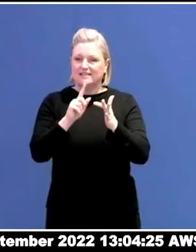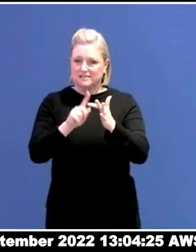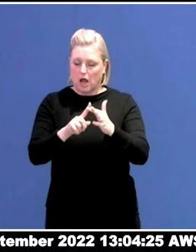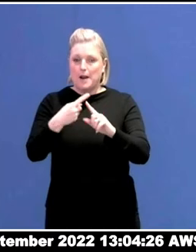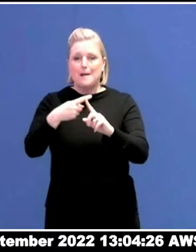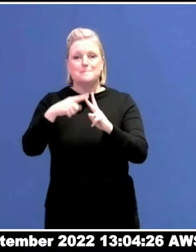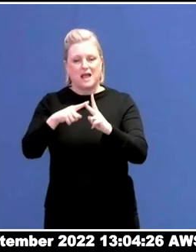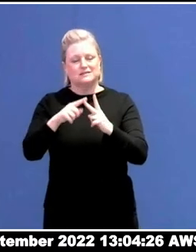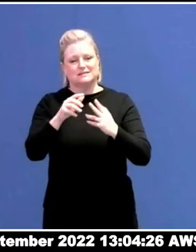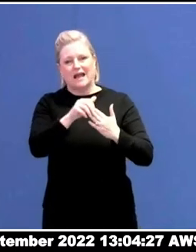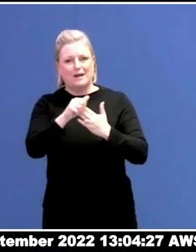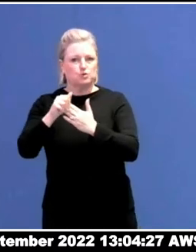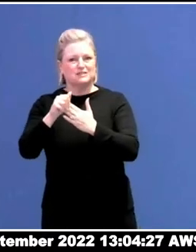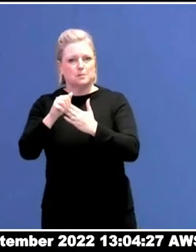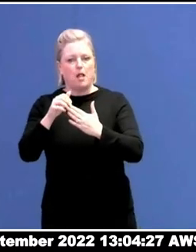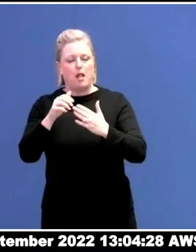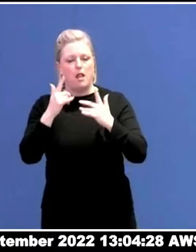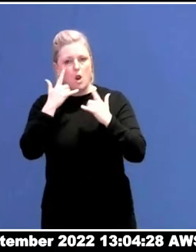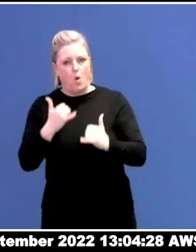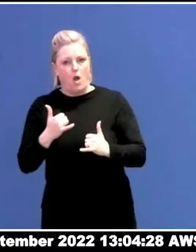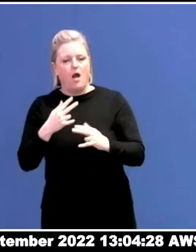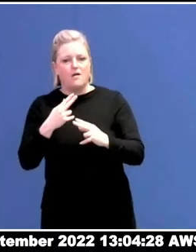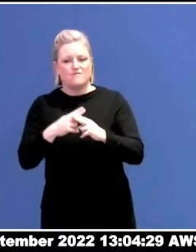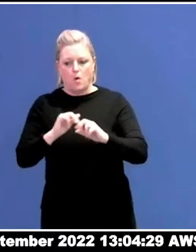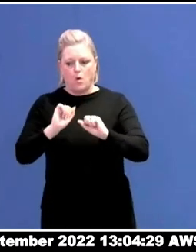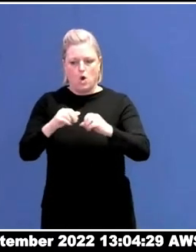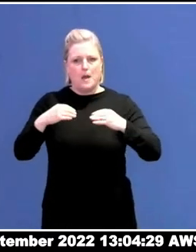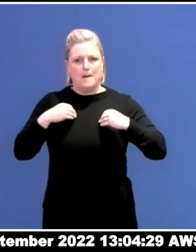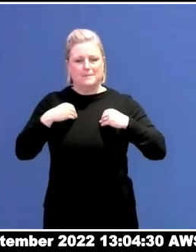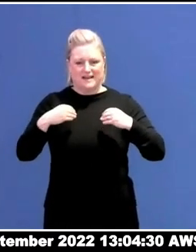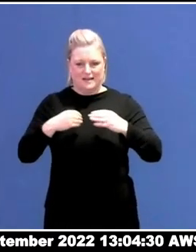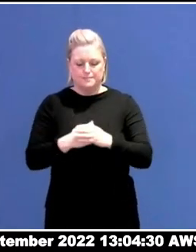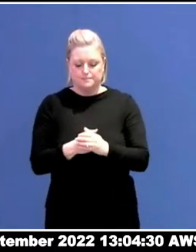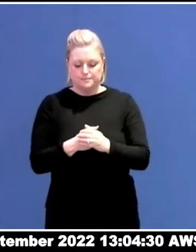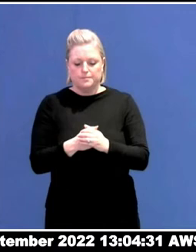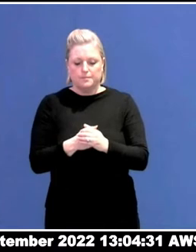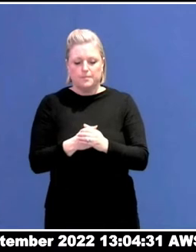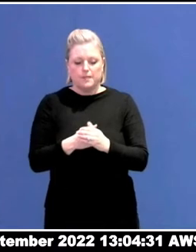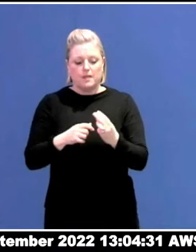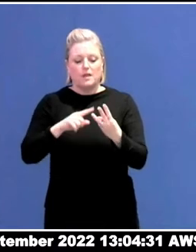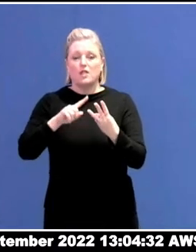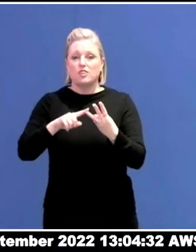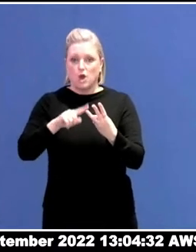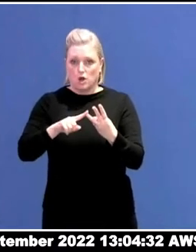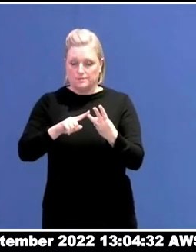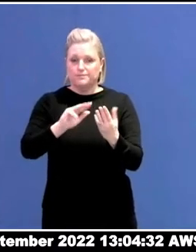And the third witness is George Newhouse, who has provided a statement dated 9 September 2022.